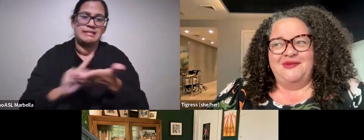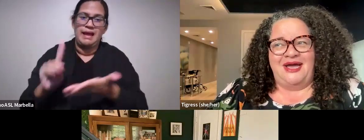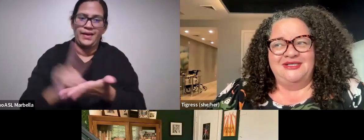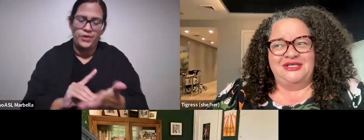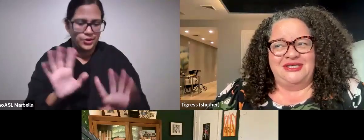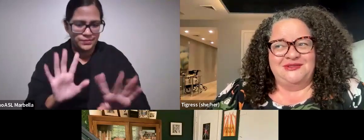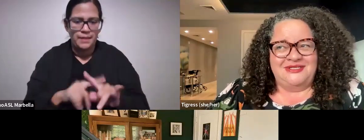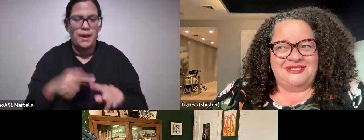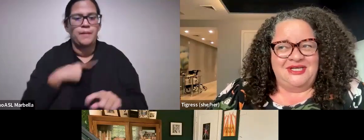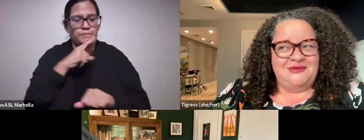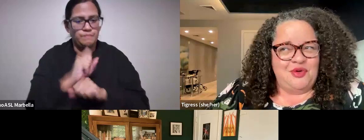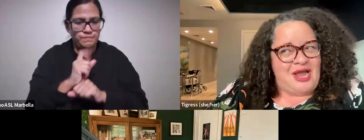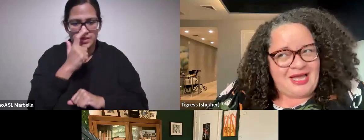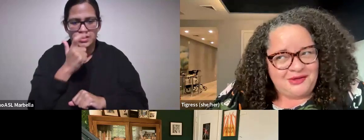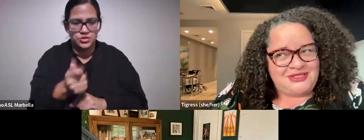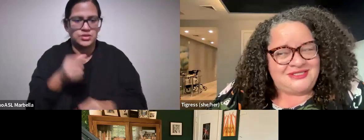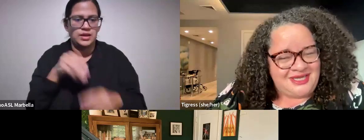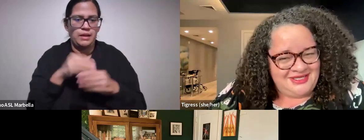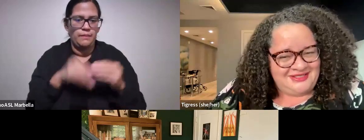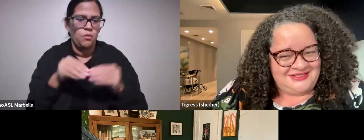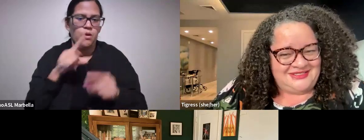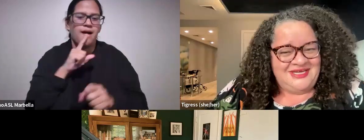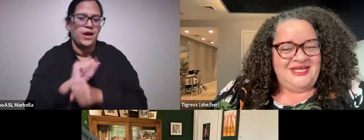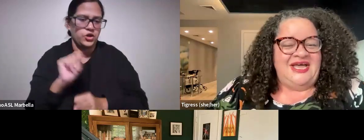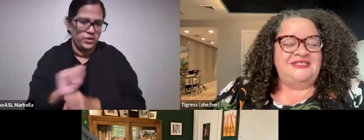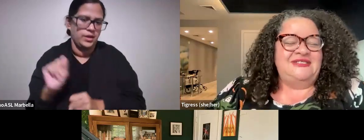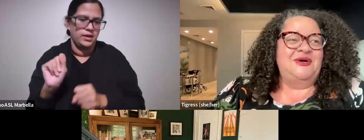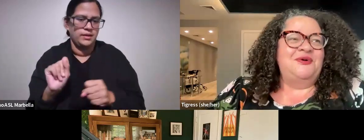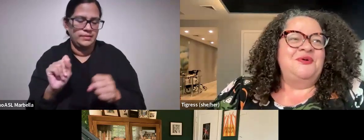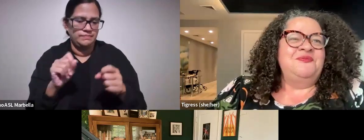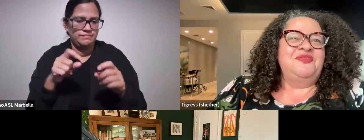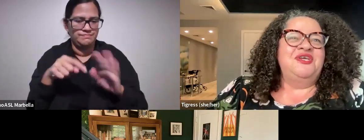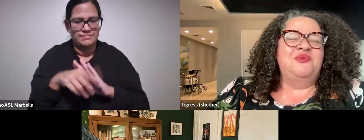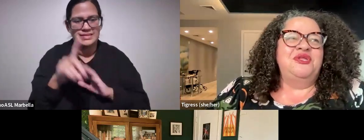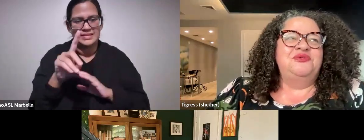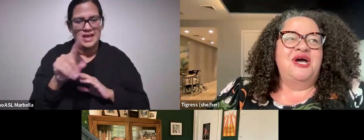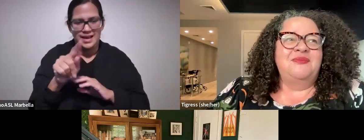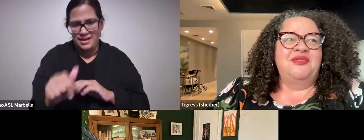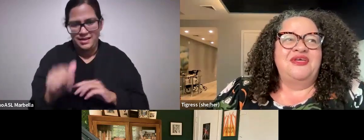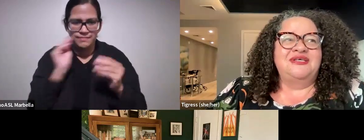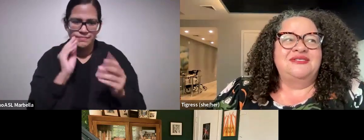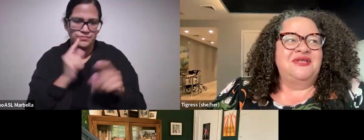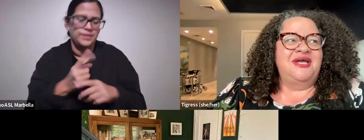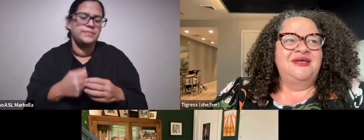I'm actually interested in more accurate silence. And so when you talk about things that are like